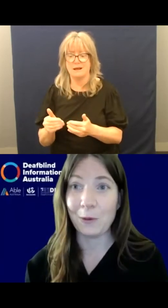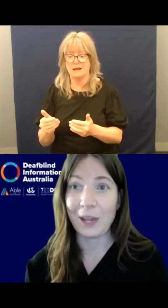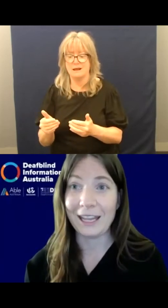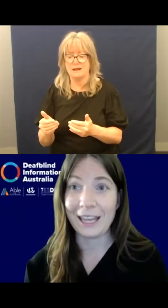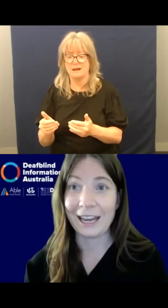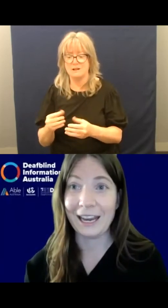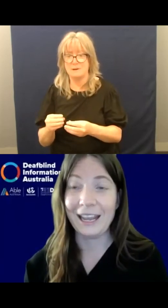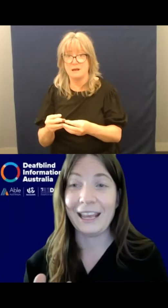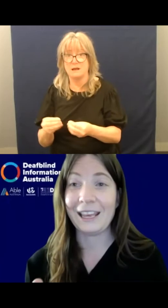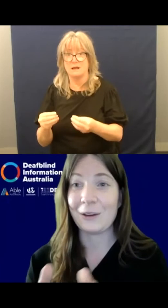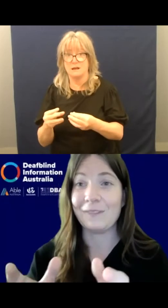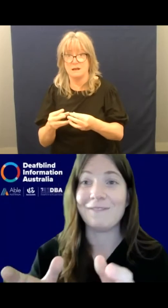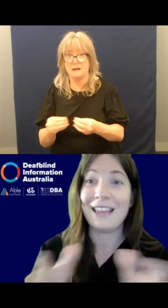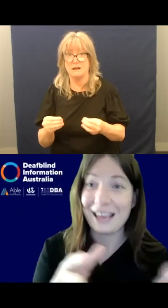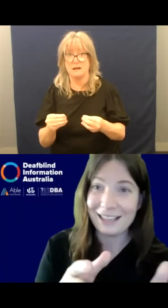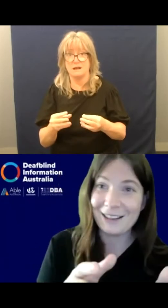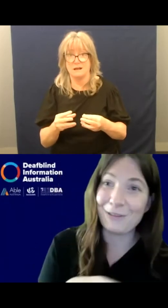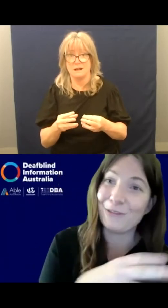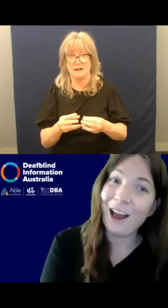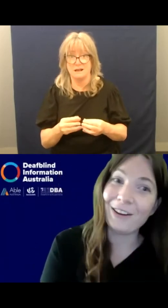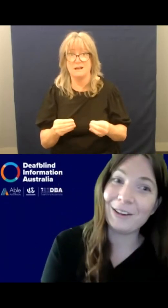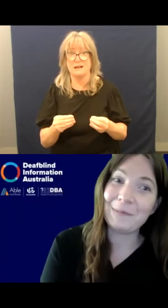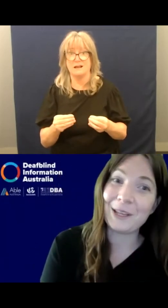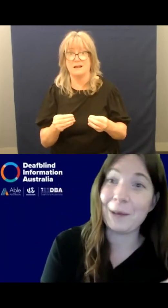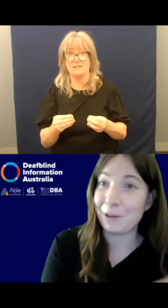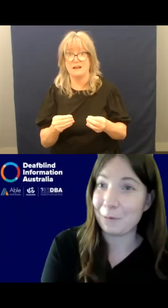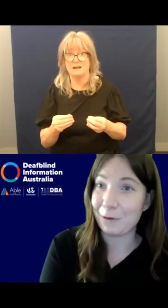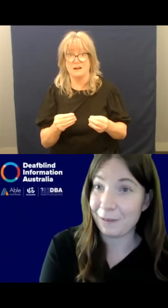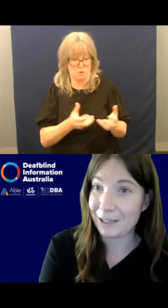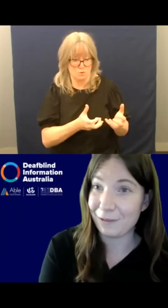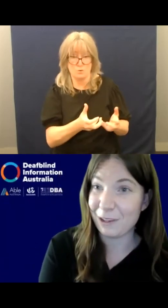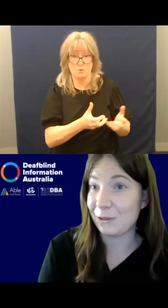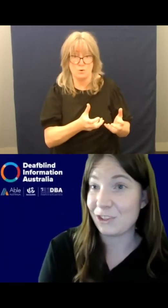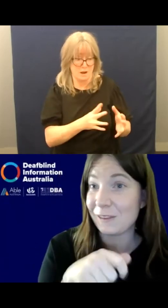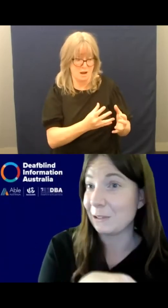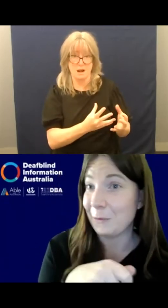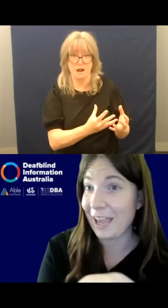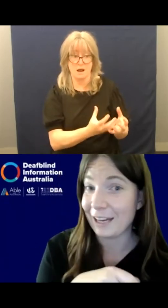and then if you fire it, it becomes super resistive and you can chisel away at it.